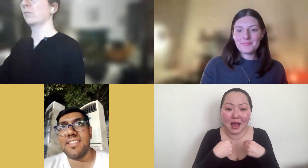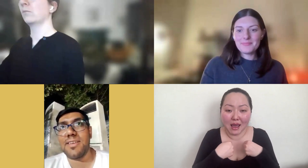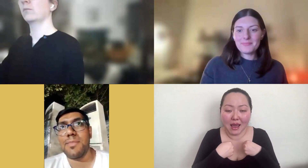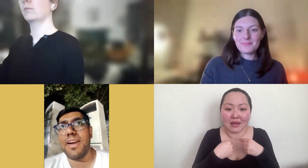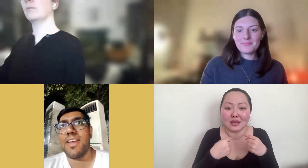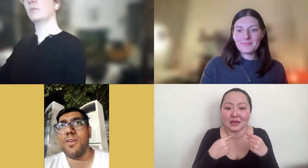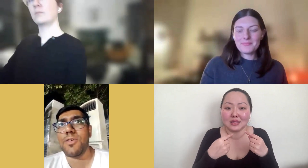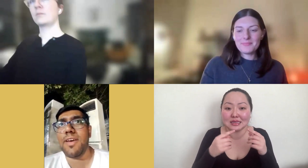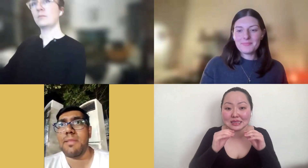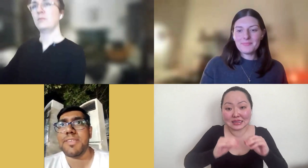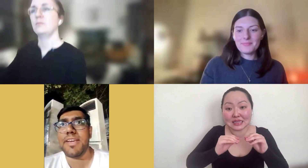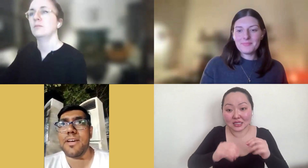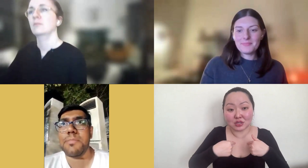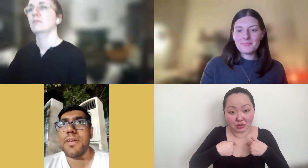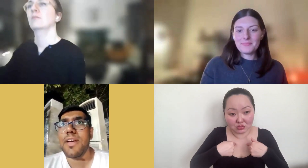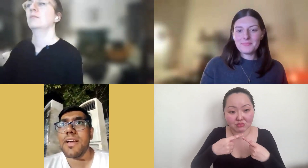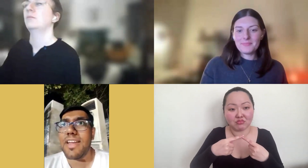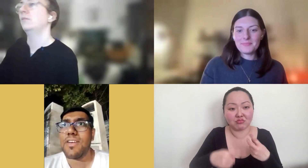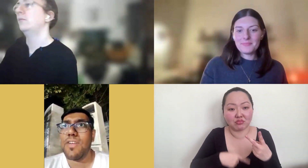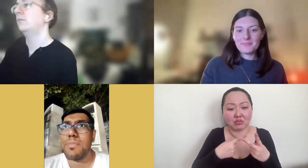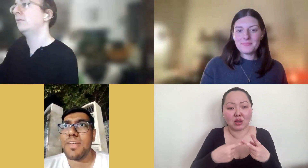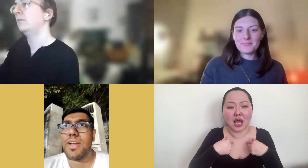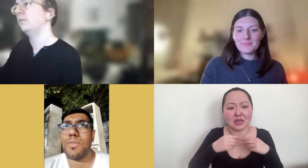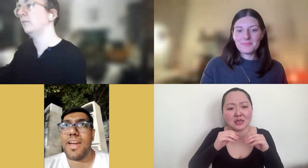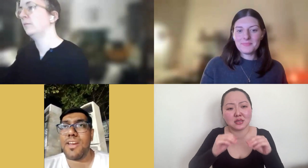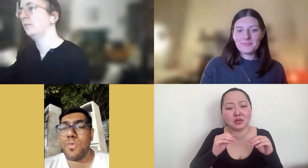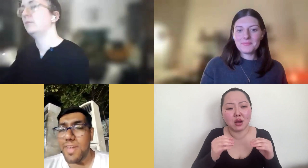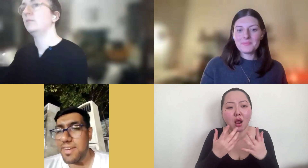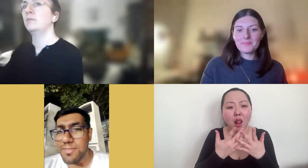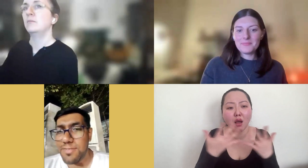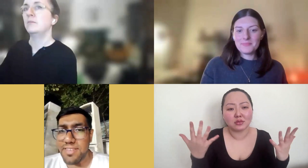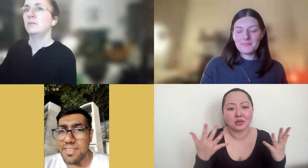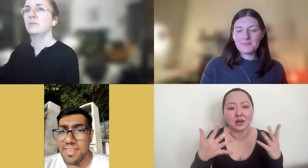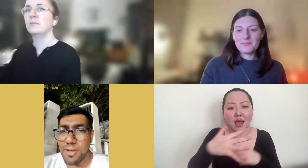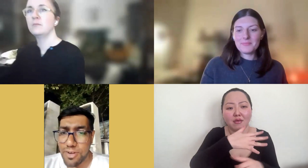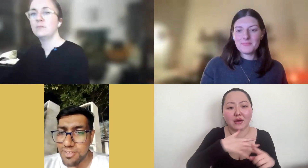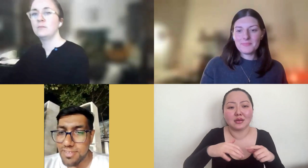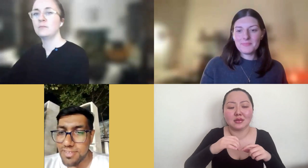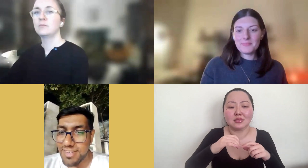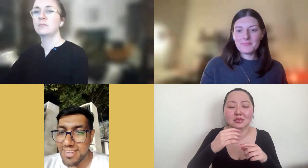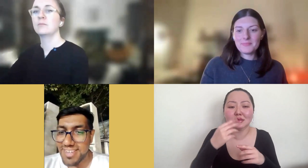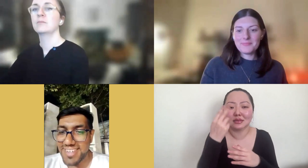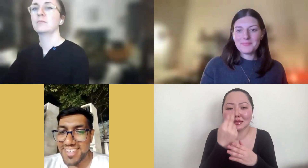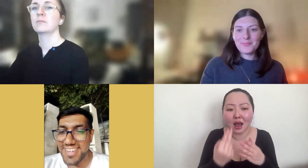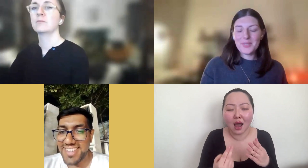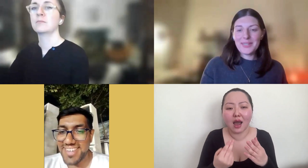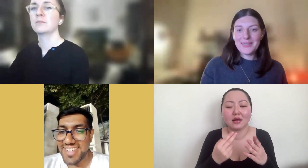and disability and also help set up curriculums around that in various different design colleges.